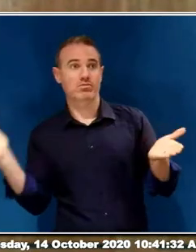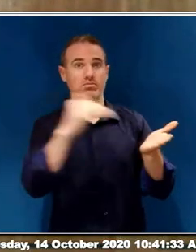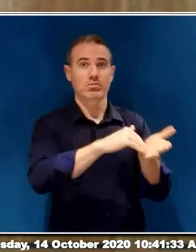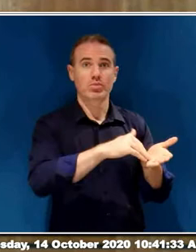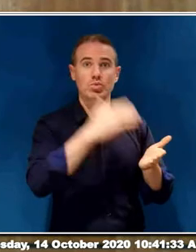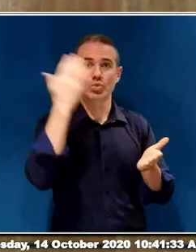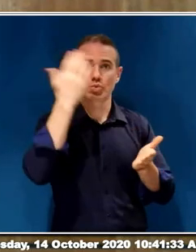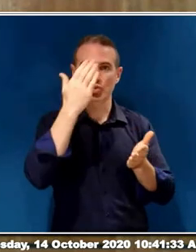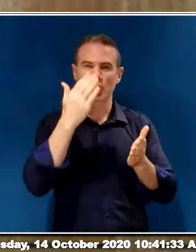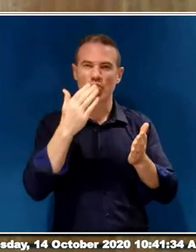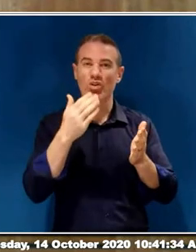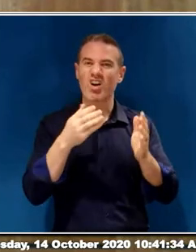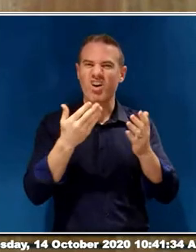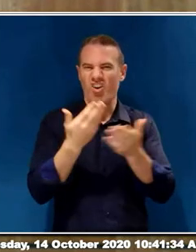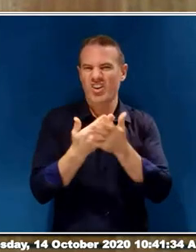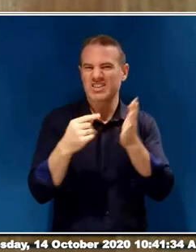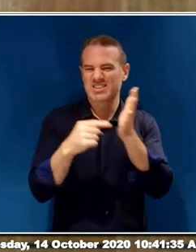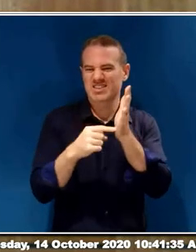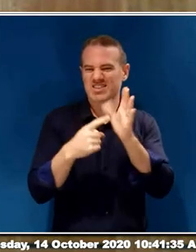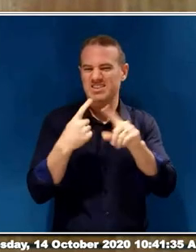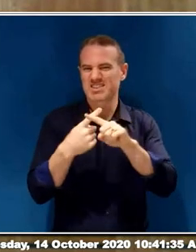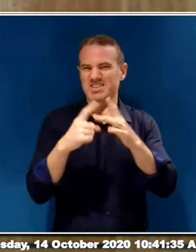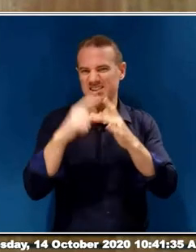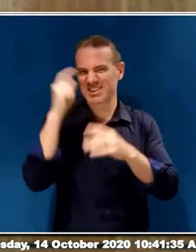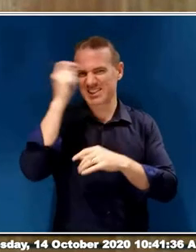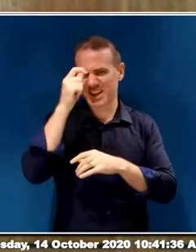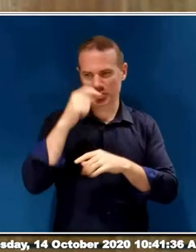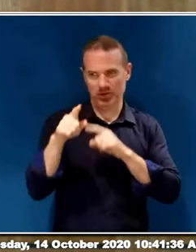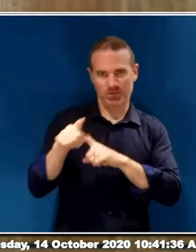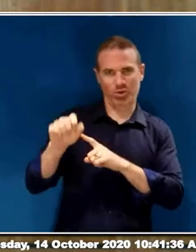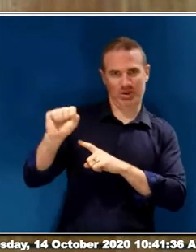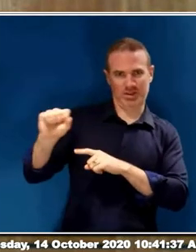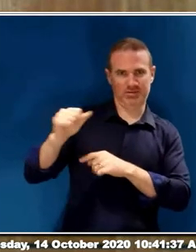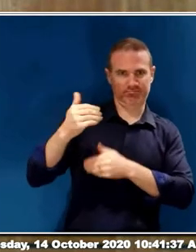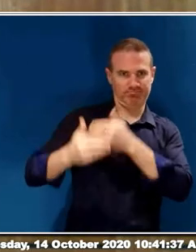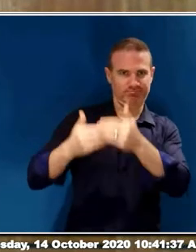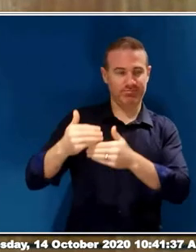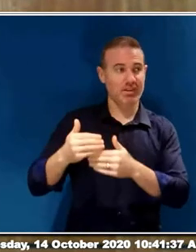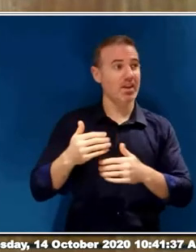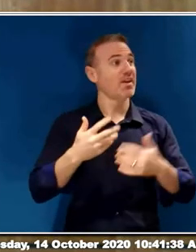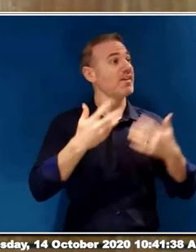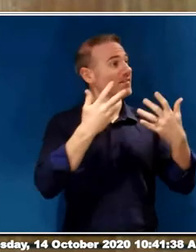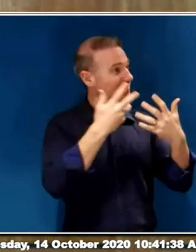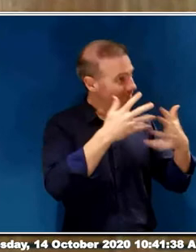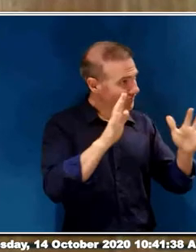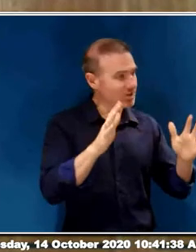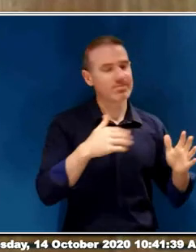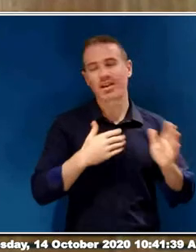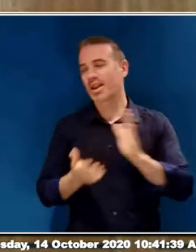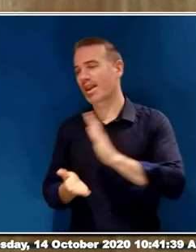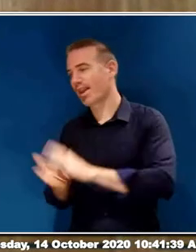After we left, to my knowledge, the Principal came down to Kobe and gave him